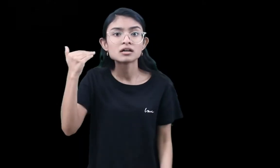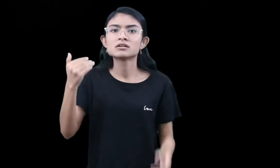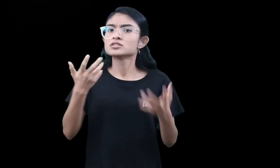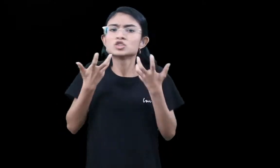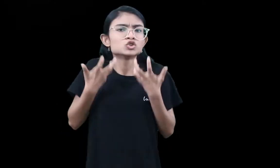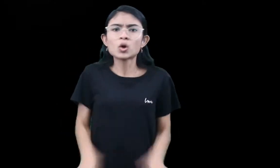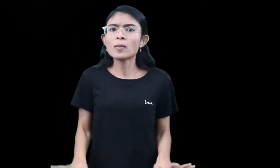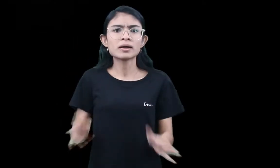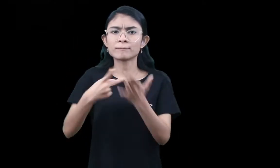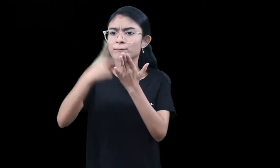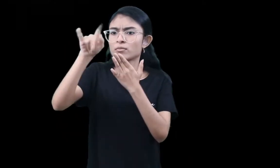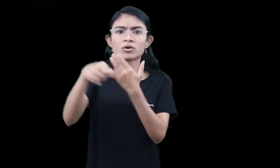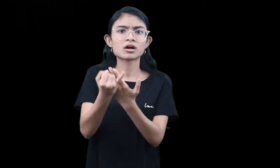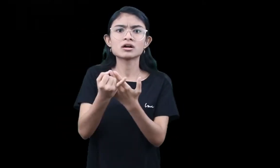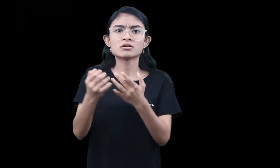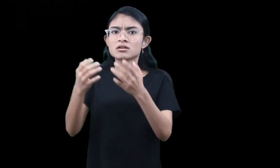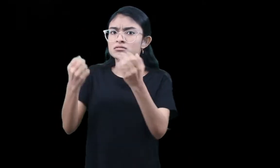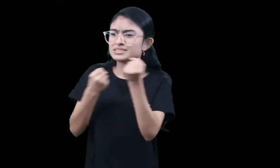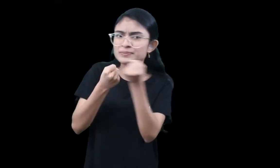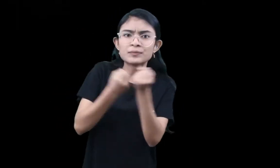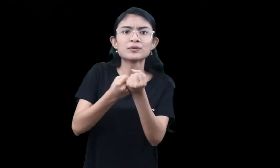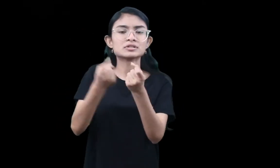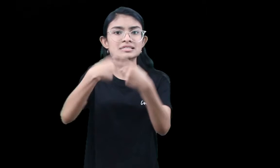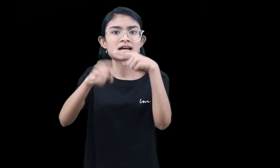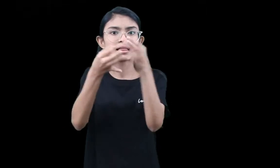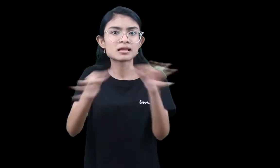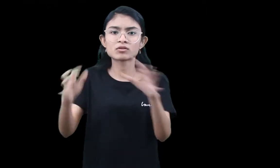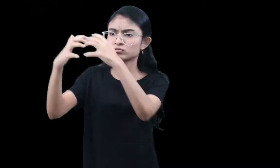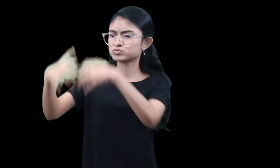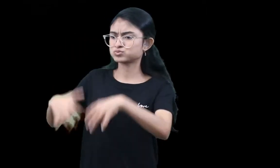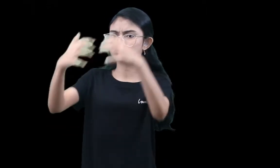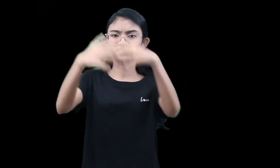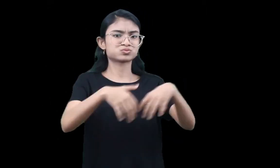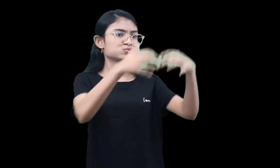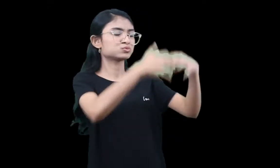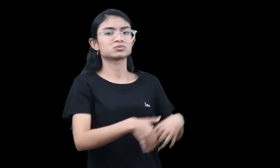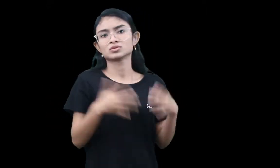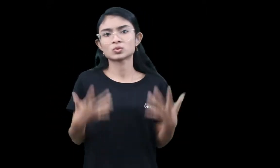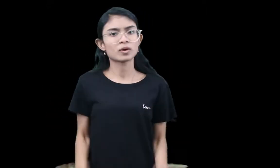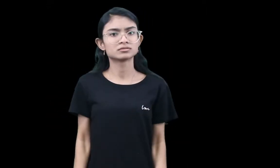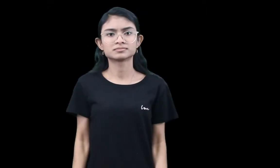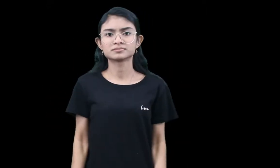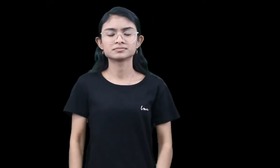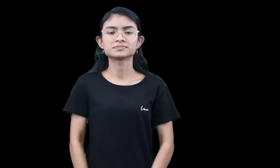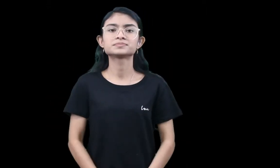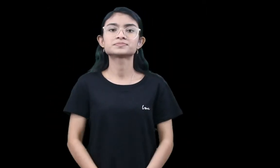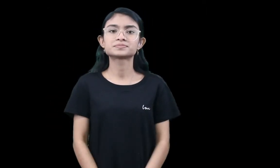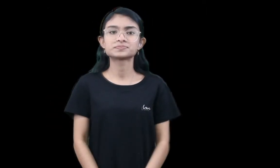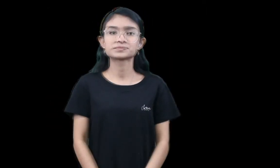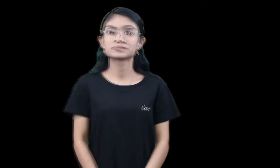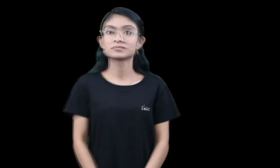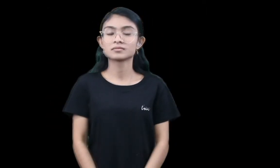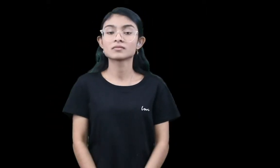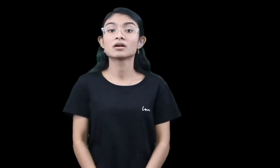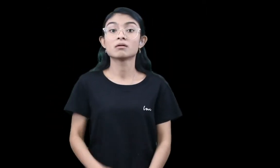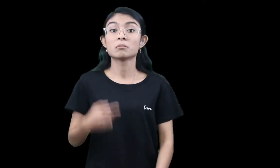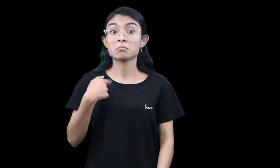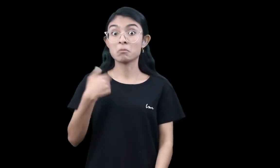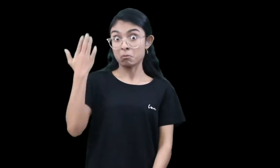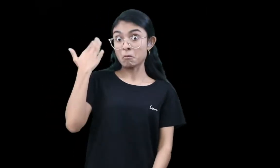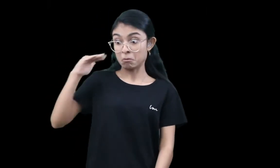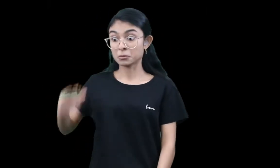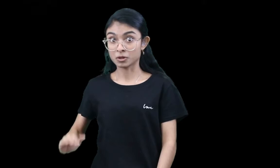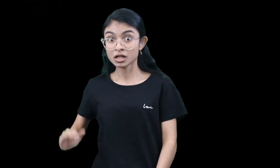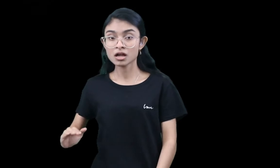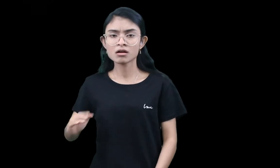I think it would be very bad if sign language programs were lost due to not enough funding.